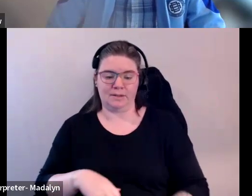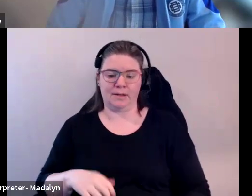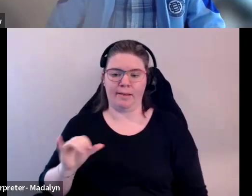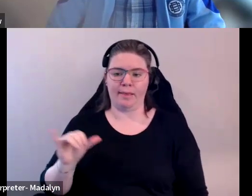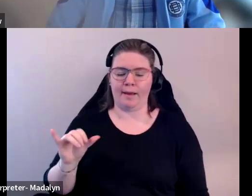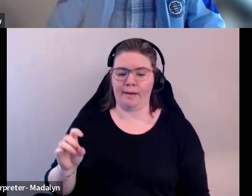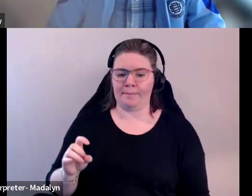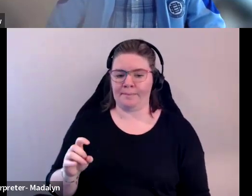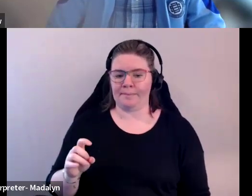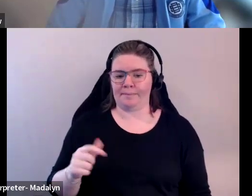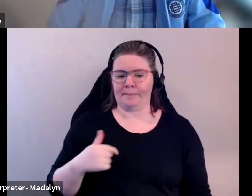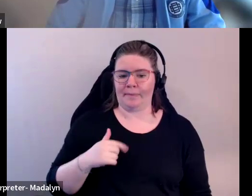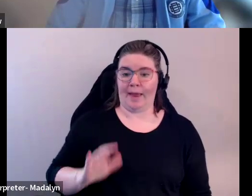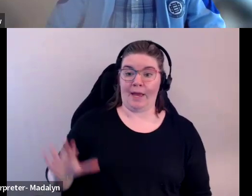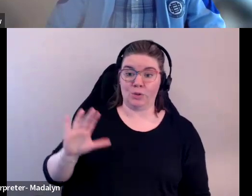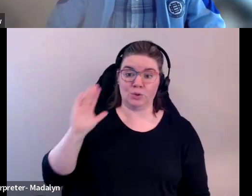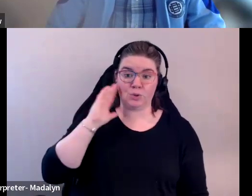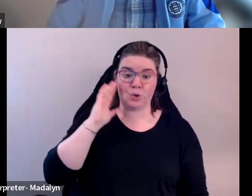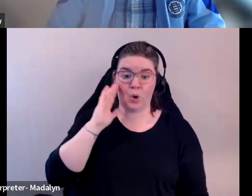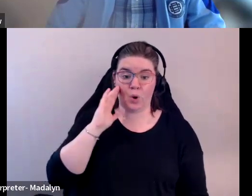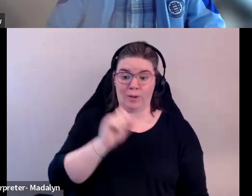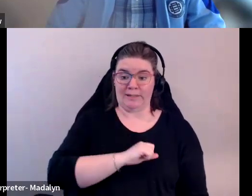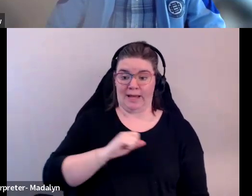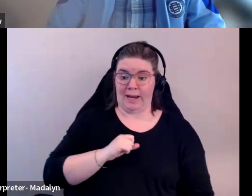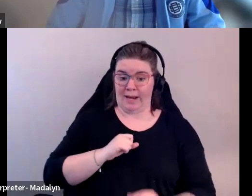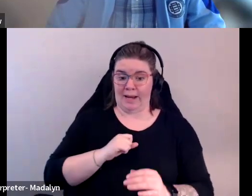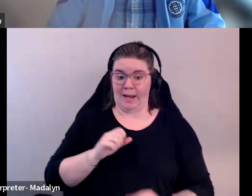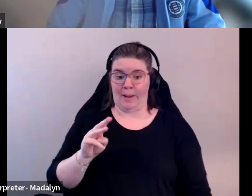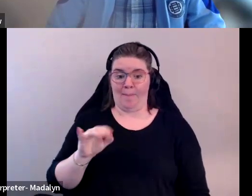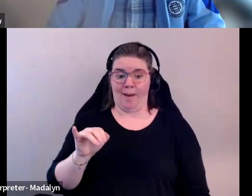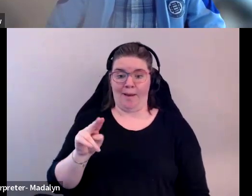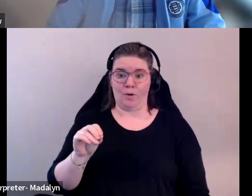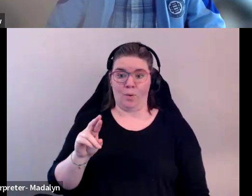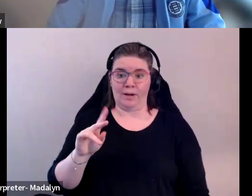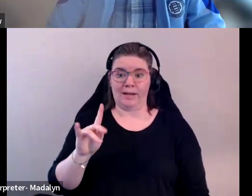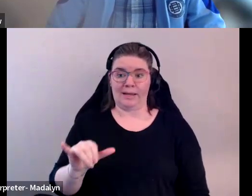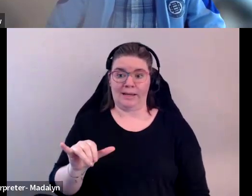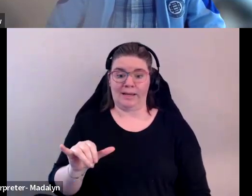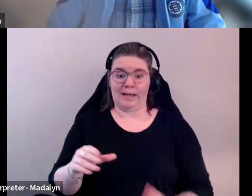Don Posh: I used to know our Senate minority leader, and she said, If I get 5 calls